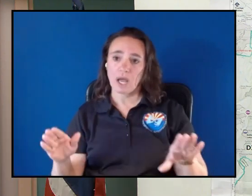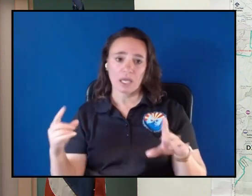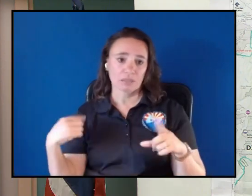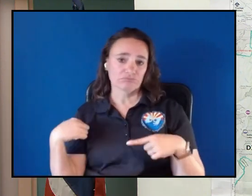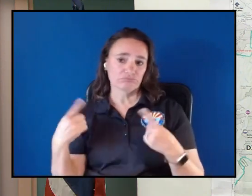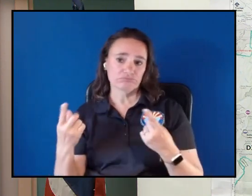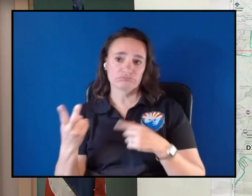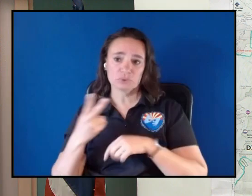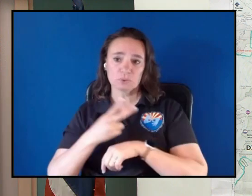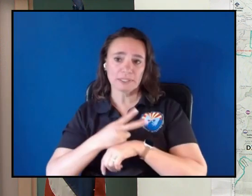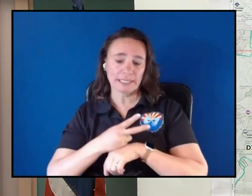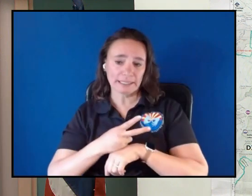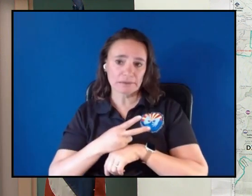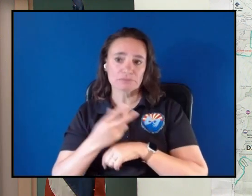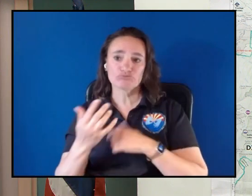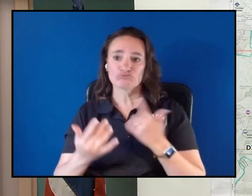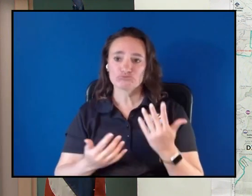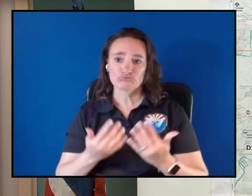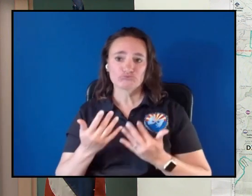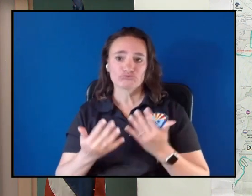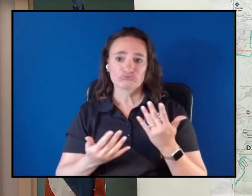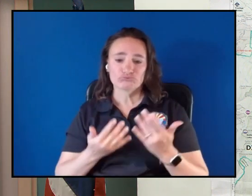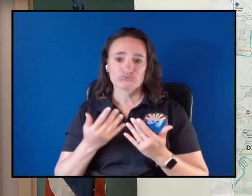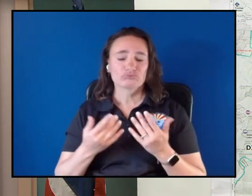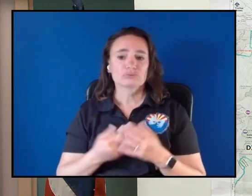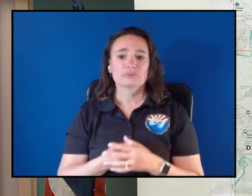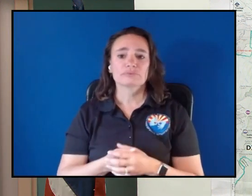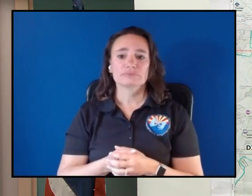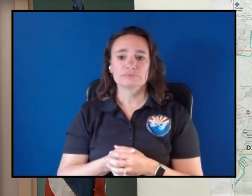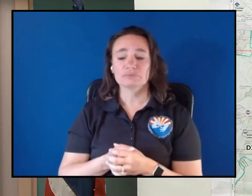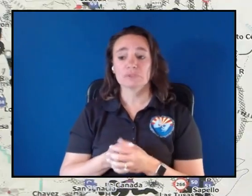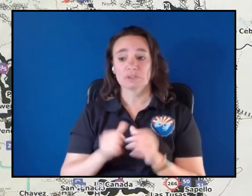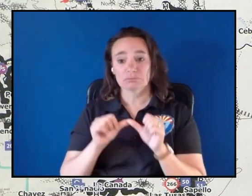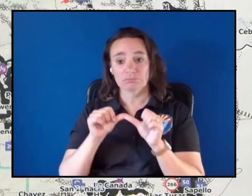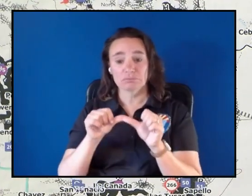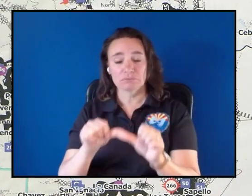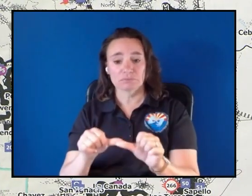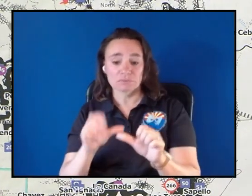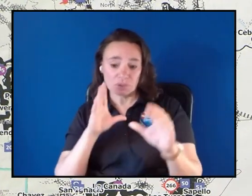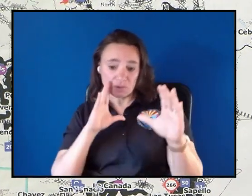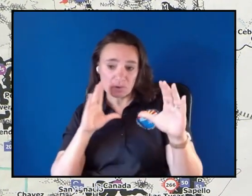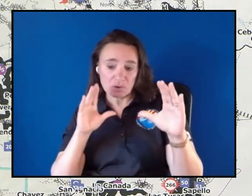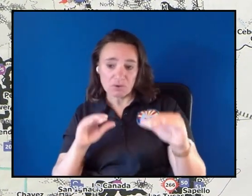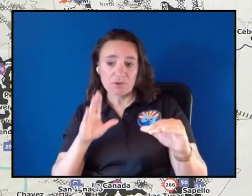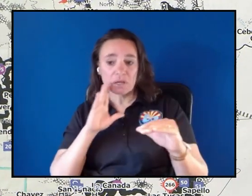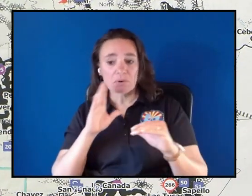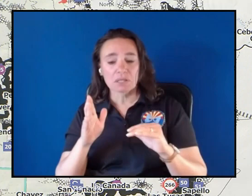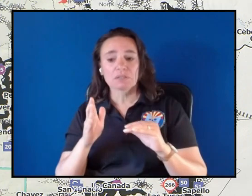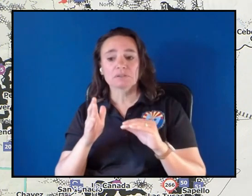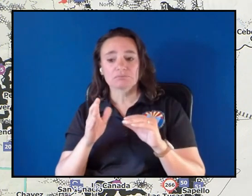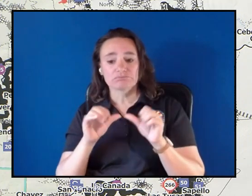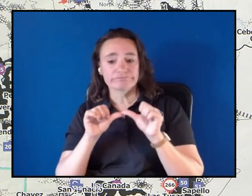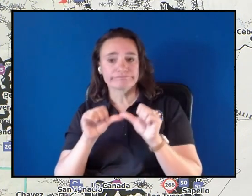things continue, hopefully we'll keep up that operational pace where it's very slow and deliberate with the actions